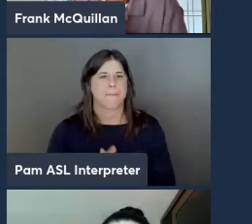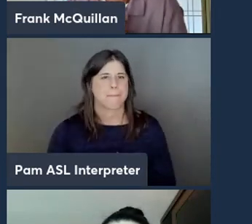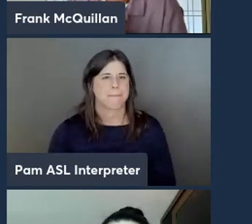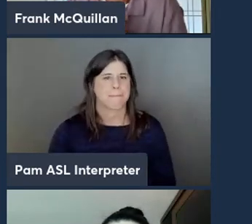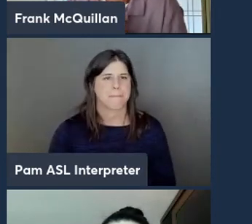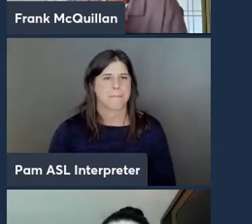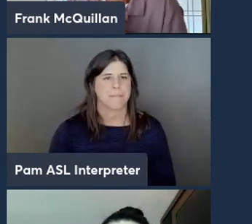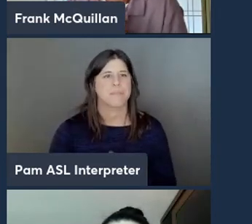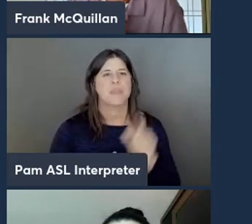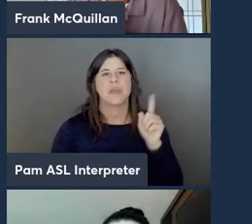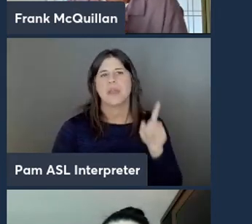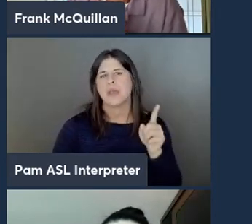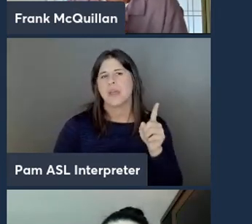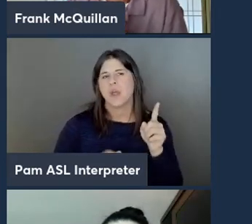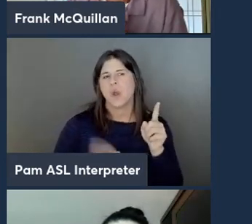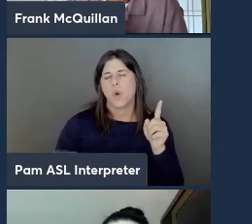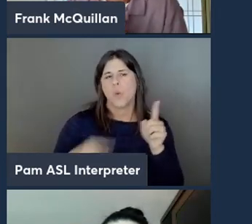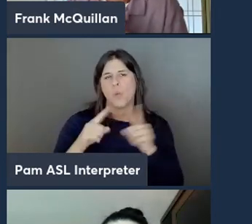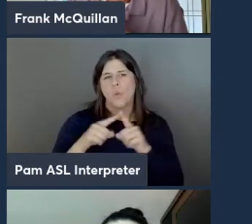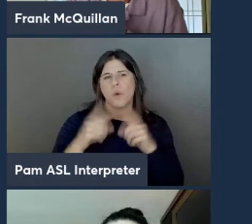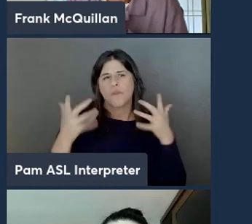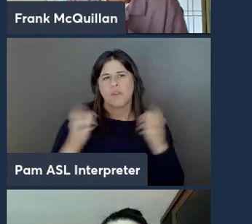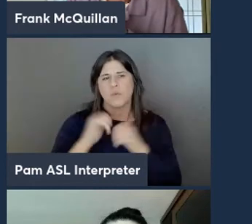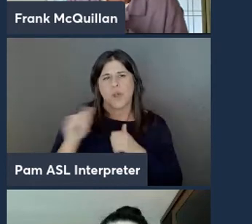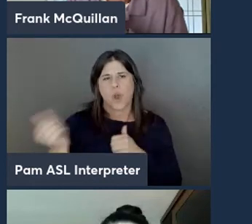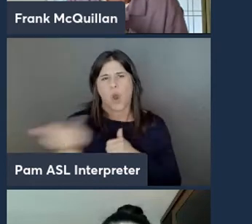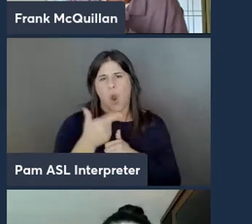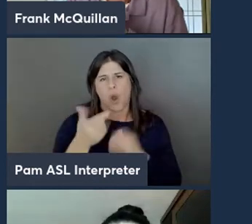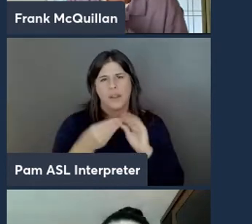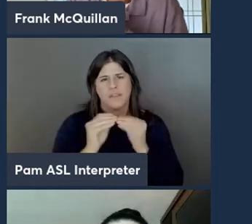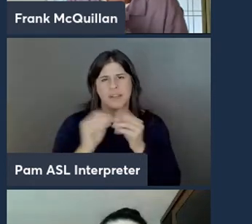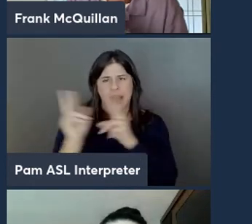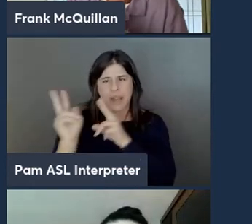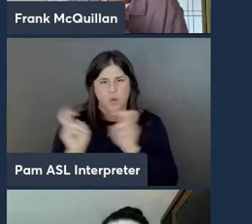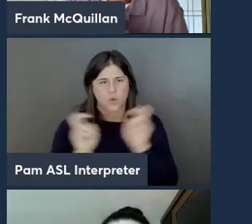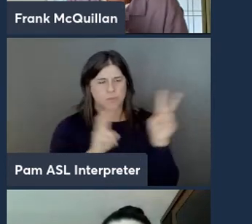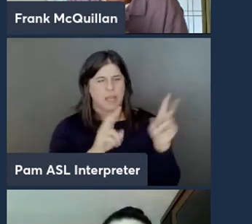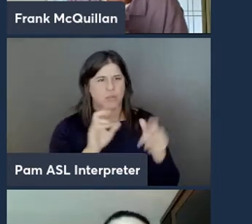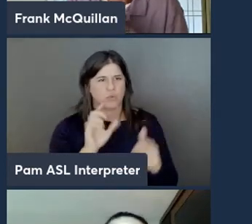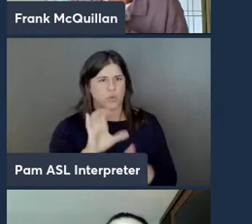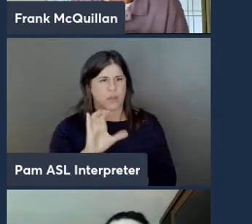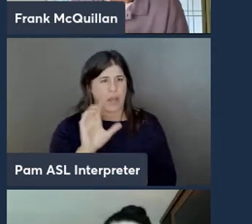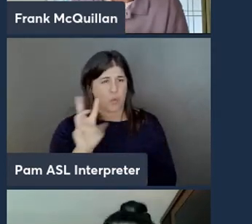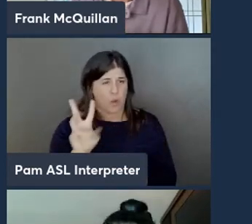Now all this data feeds back into CloudWatch. And we're able to see this information